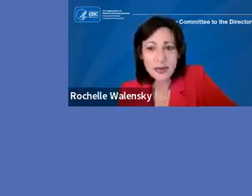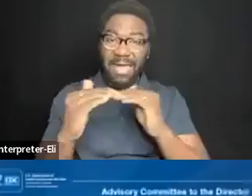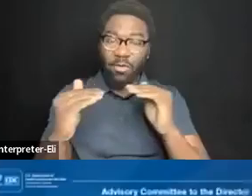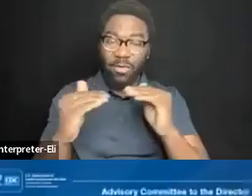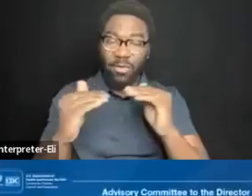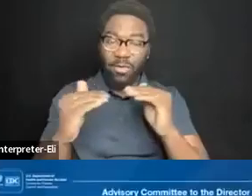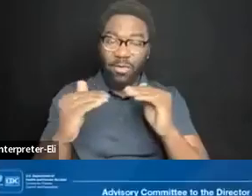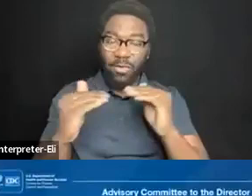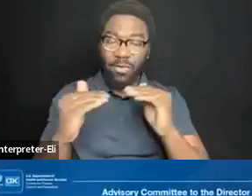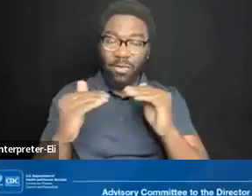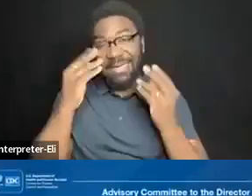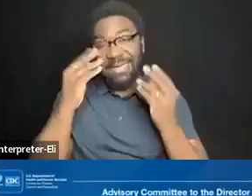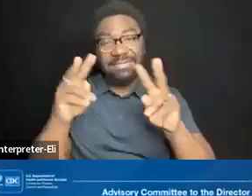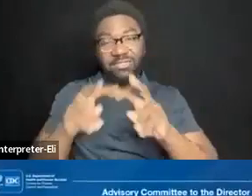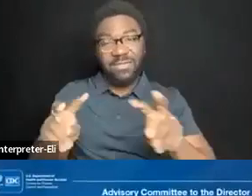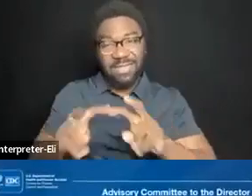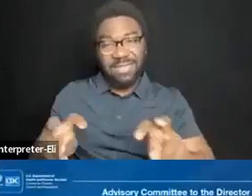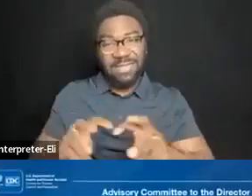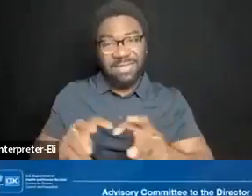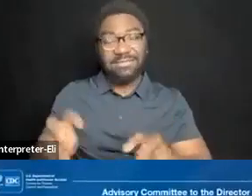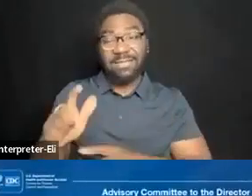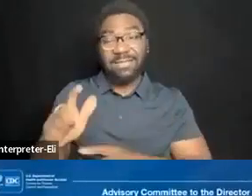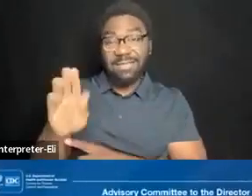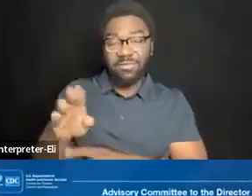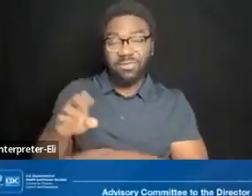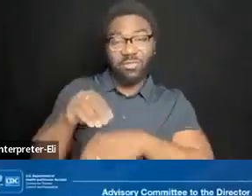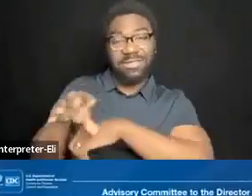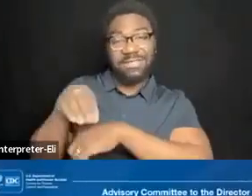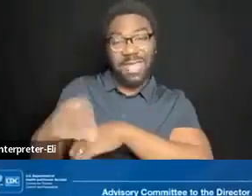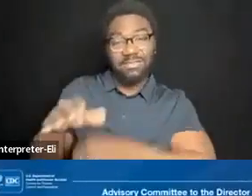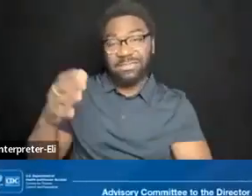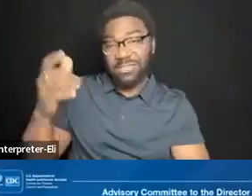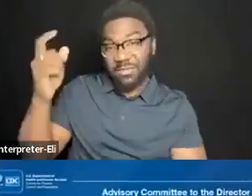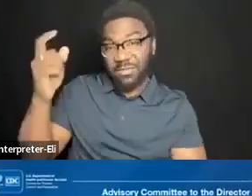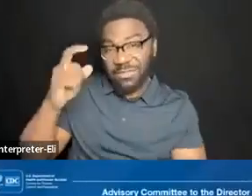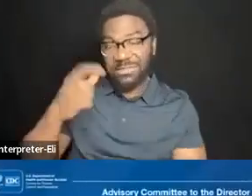and laboratories, counsel and wisdom I have come to rely on.